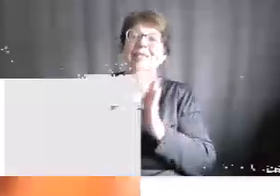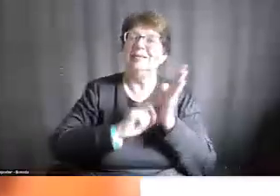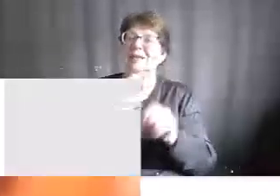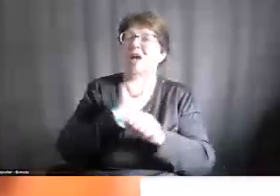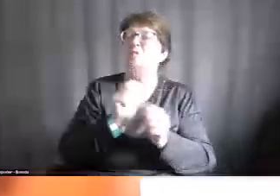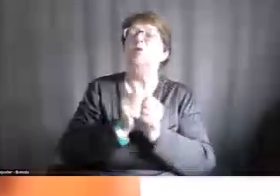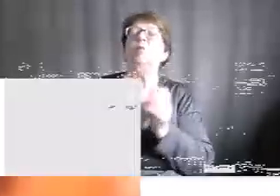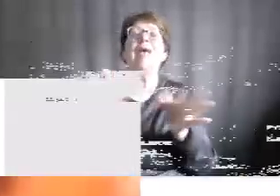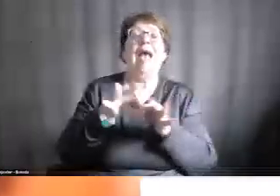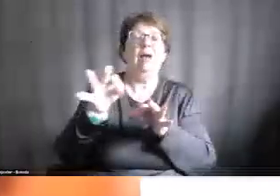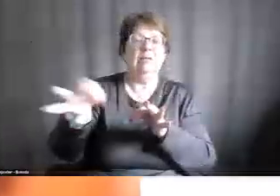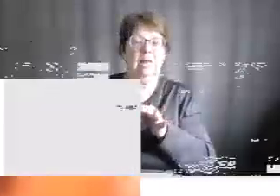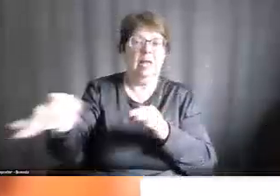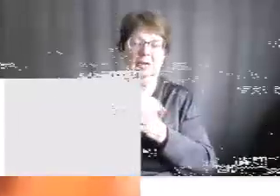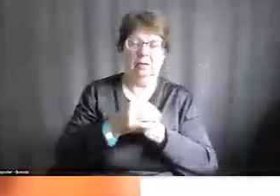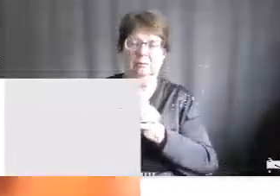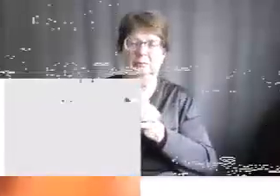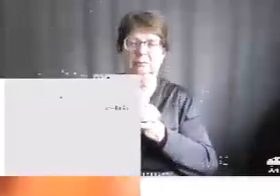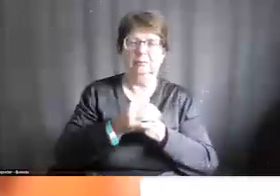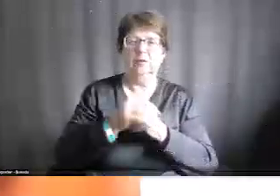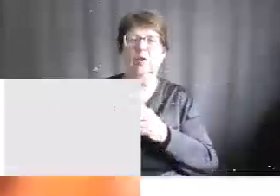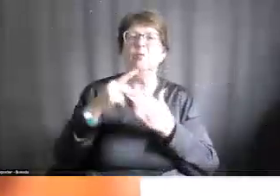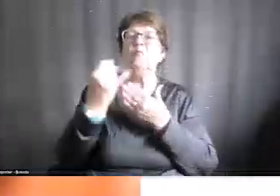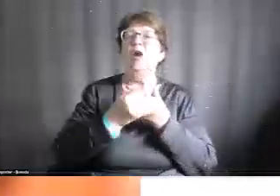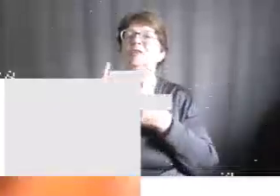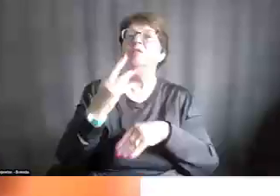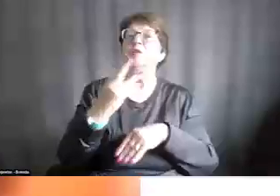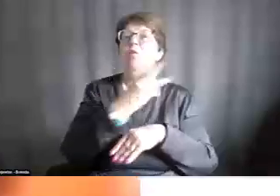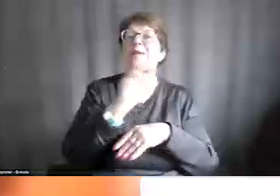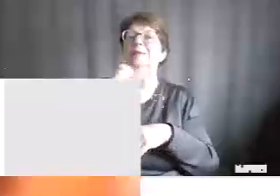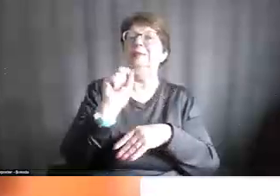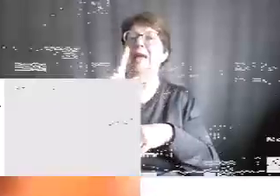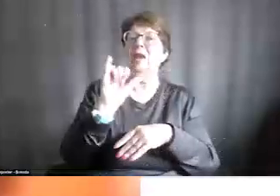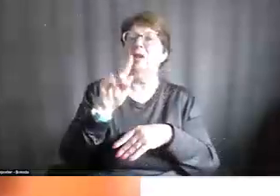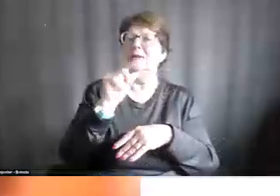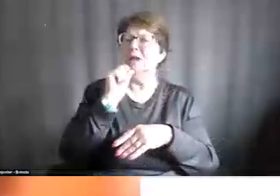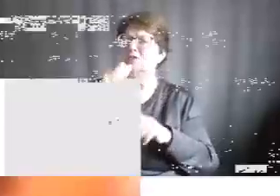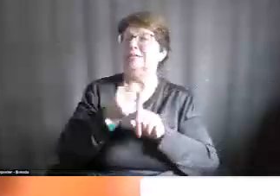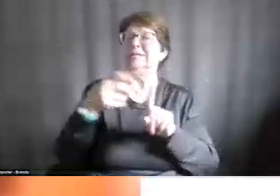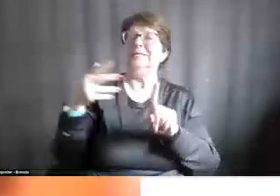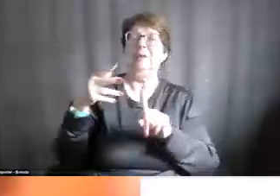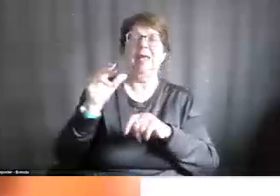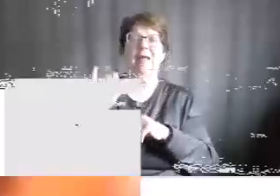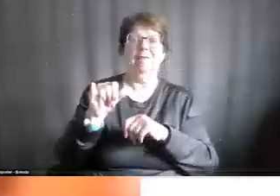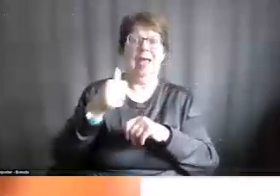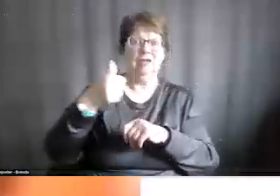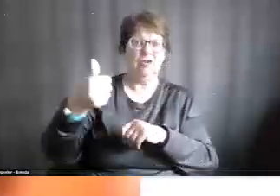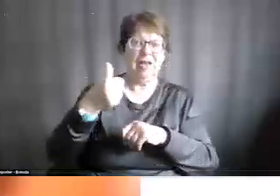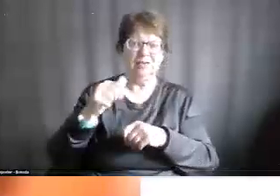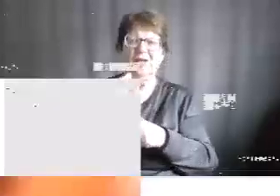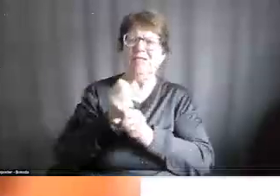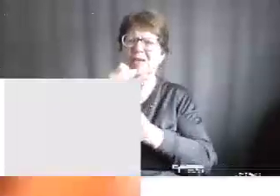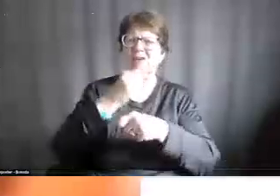Boardroom: Projects like the Res Seattle Link don't just expand transit. Boardroom: That create family rage union careers.